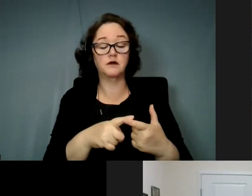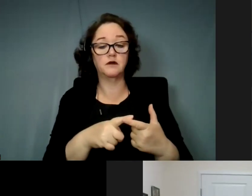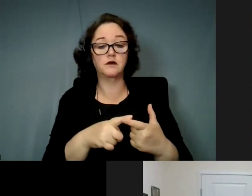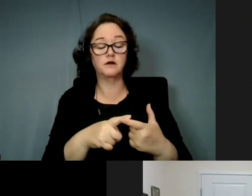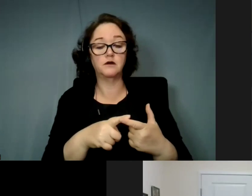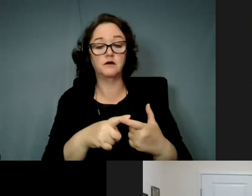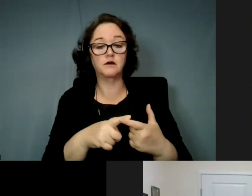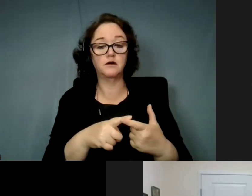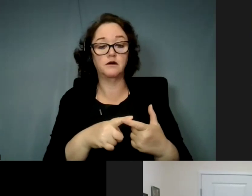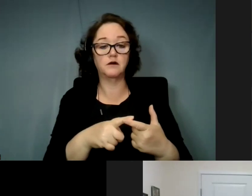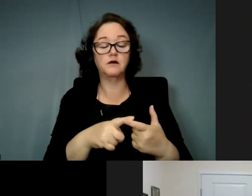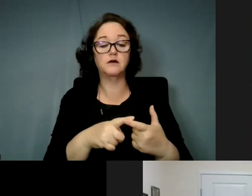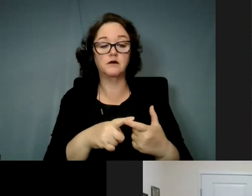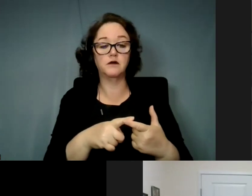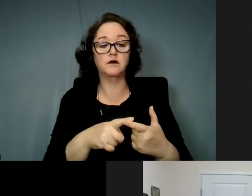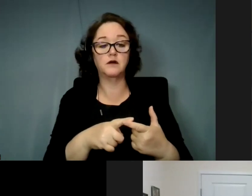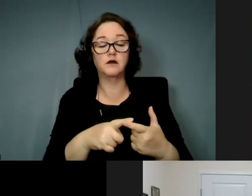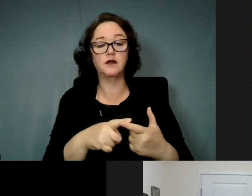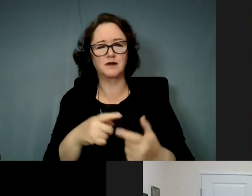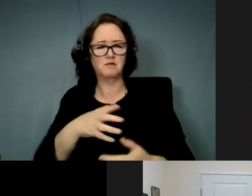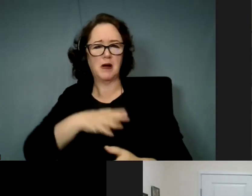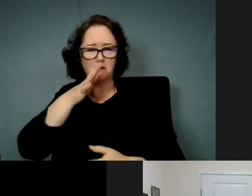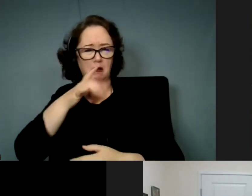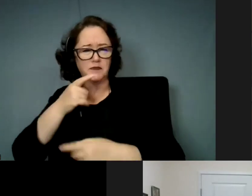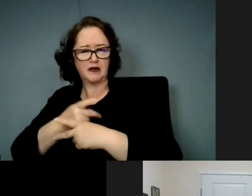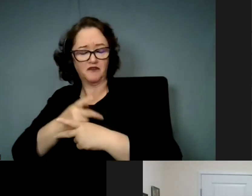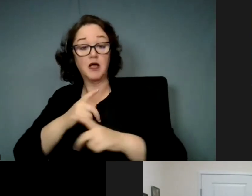supplemented the care that my mom gave me. And I got kind of